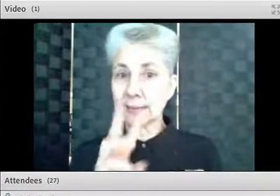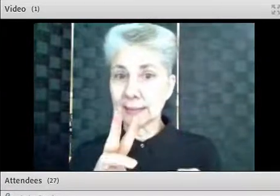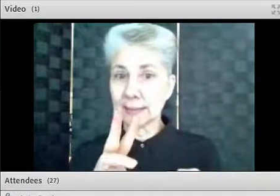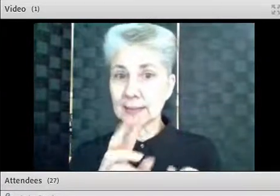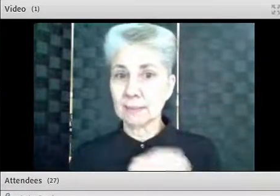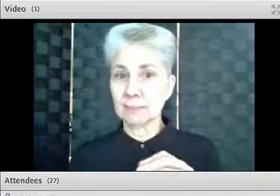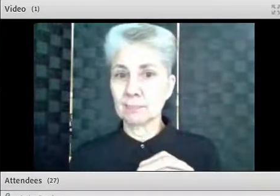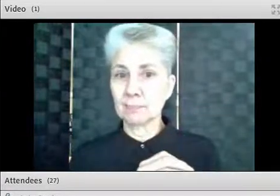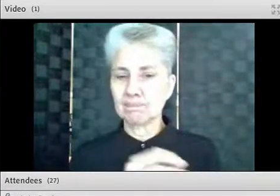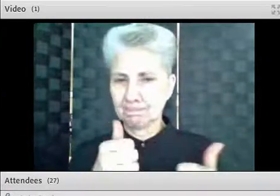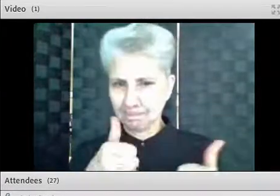Okay.